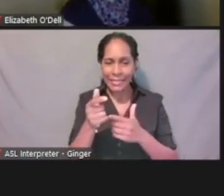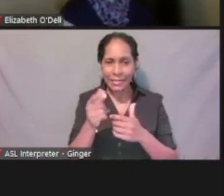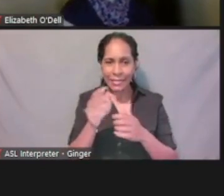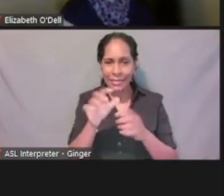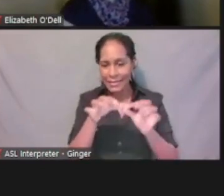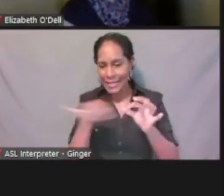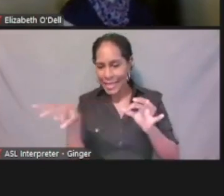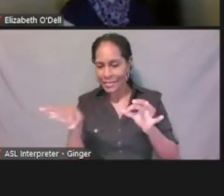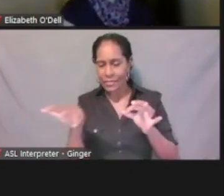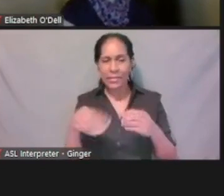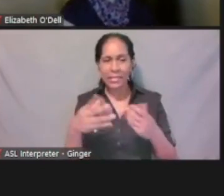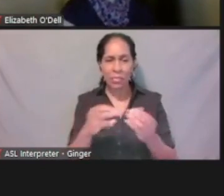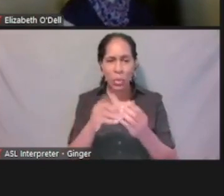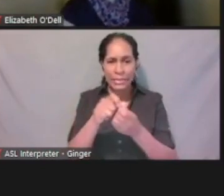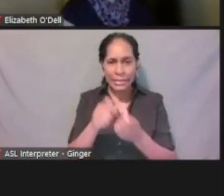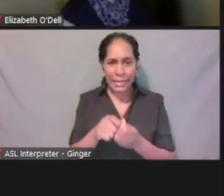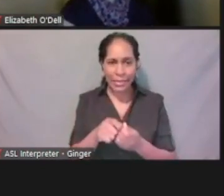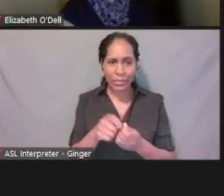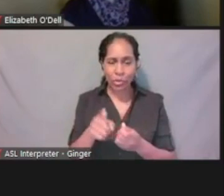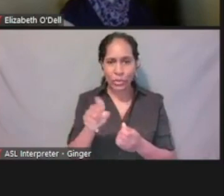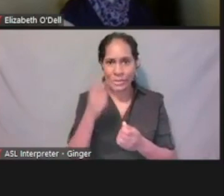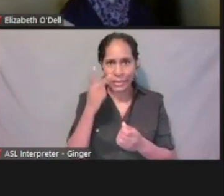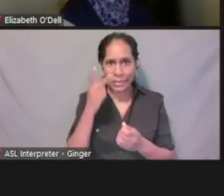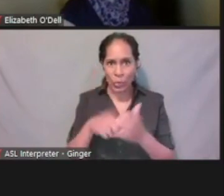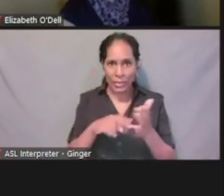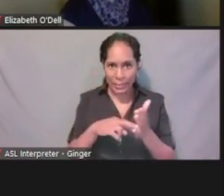so they can quickly see, oh yeah I do have a job.